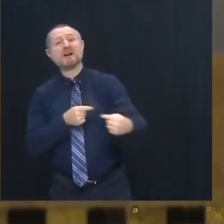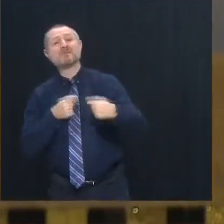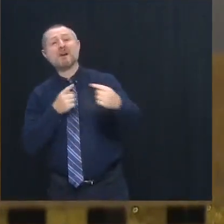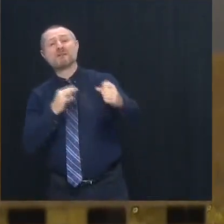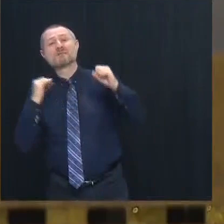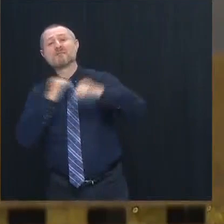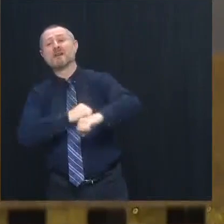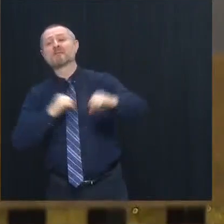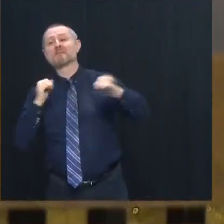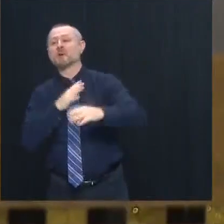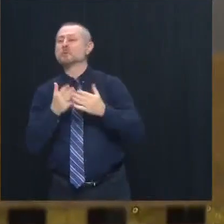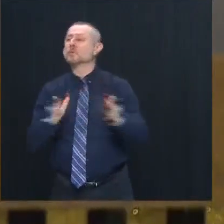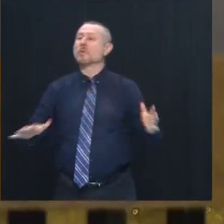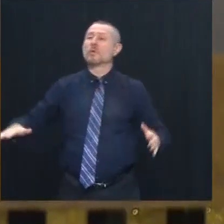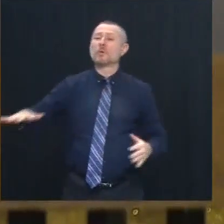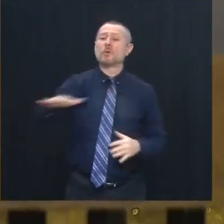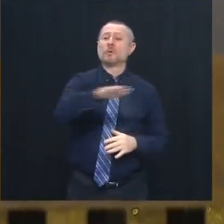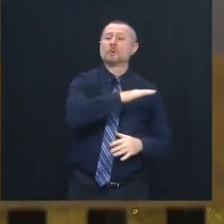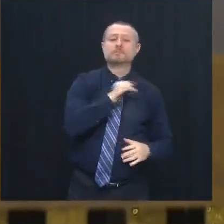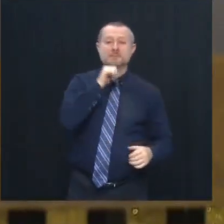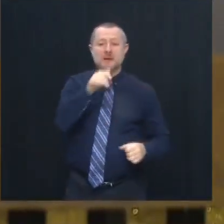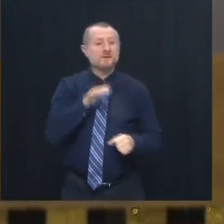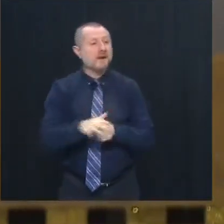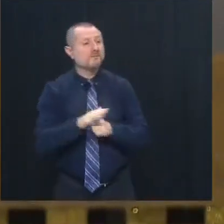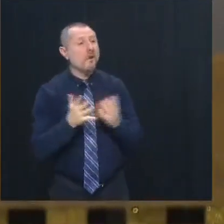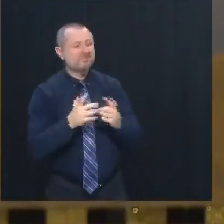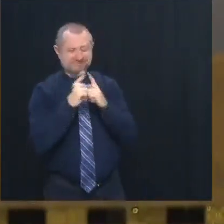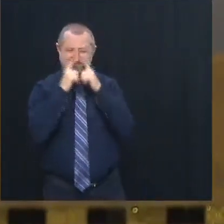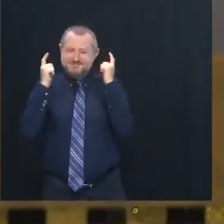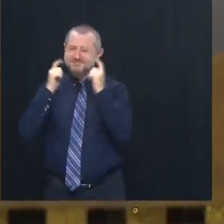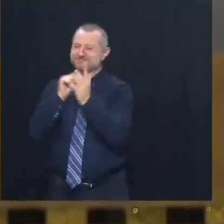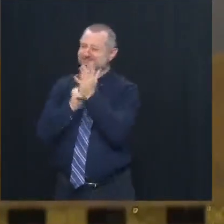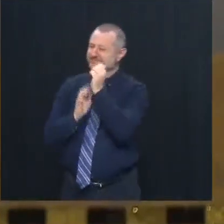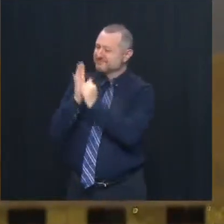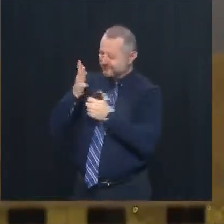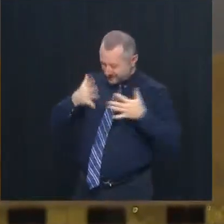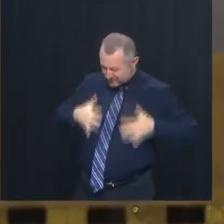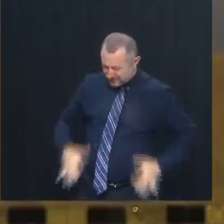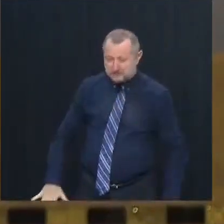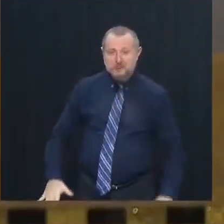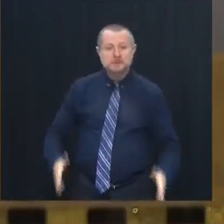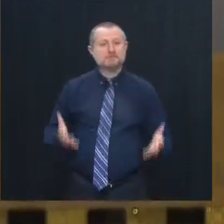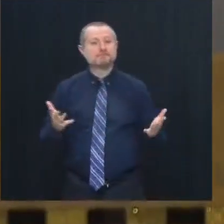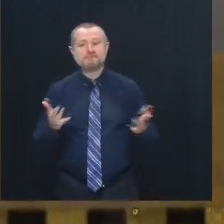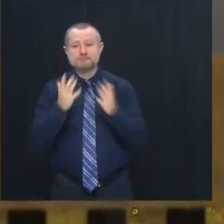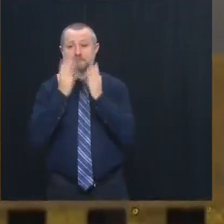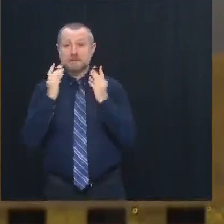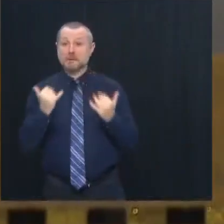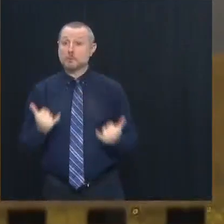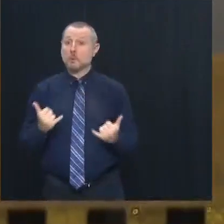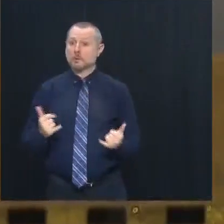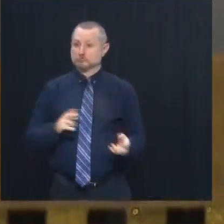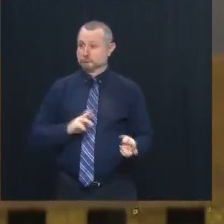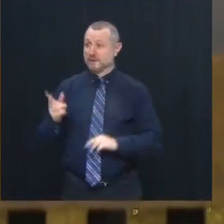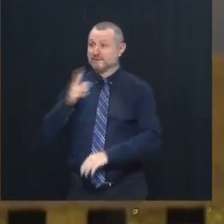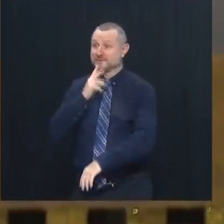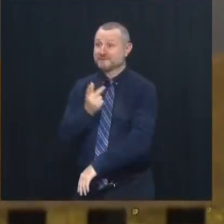SWABS. NURSES AND DOCTORS BATTLED BRILLIANTLY IN EMERGENCY ROOMS BUT WE DIDN'T HAVE ENOUGH MASKS